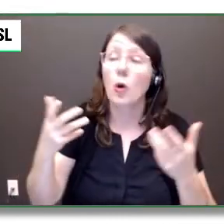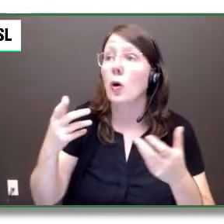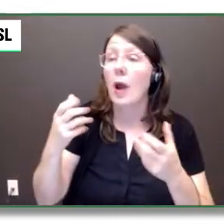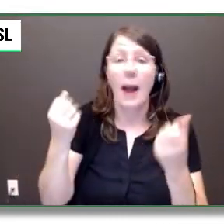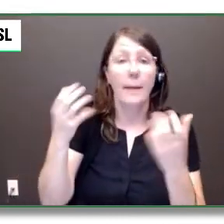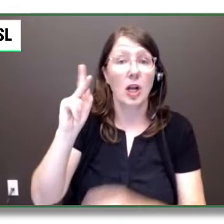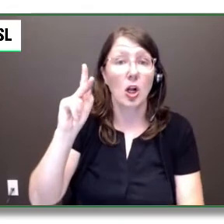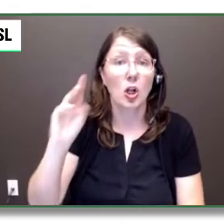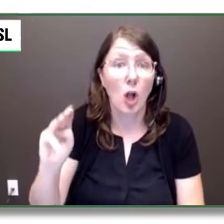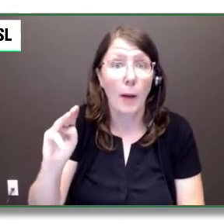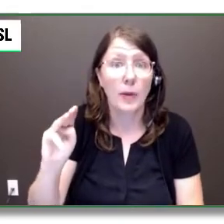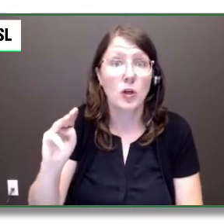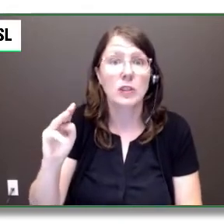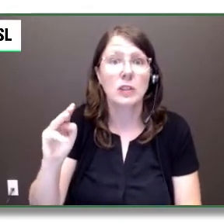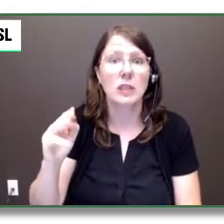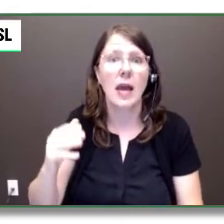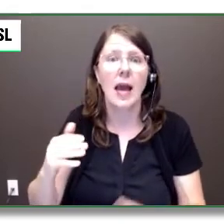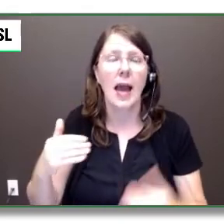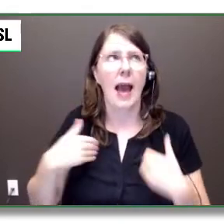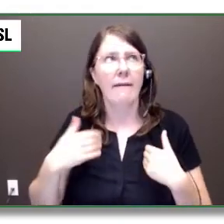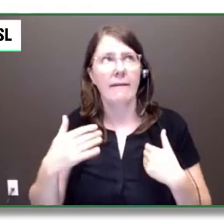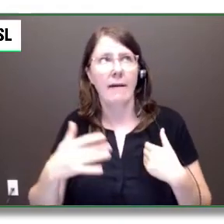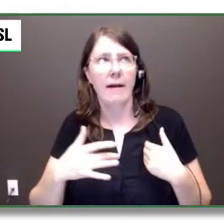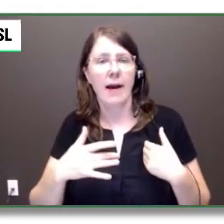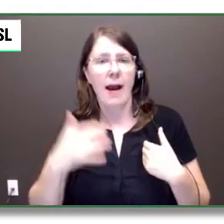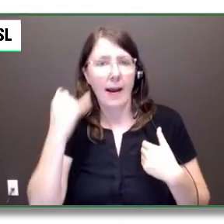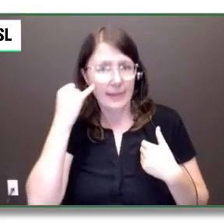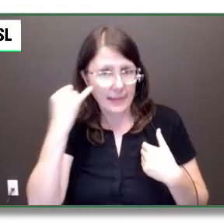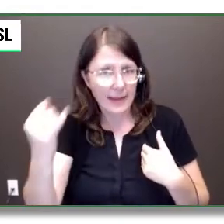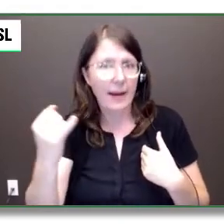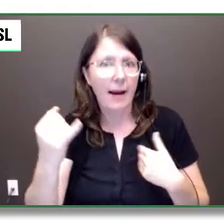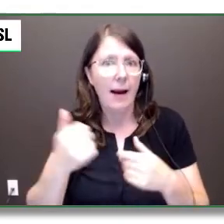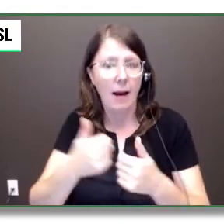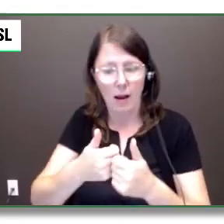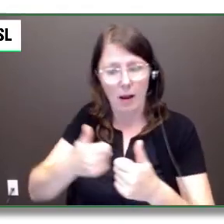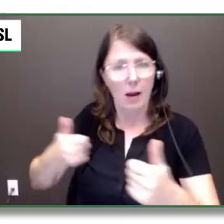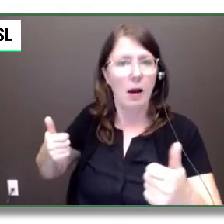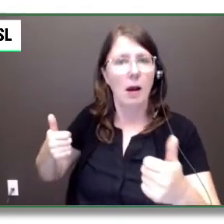because most people don't understand um distances either but you you can